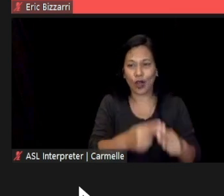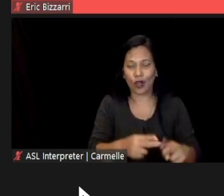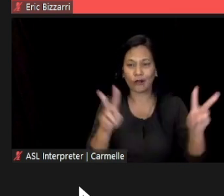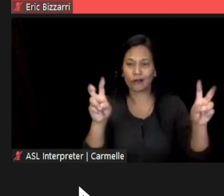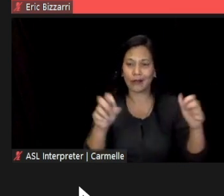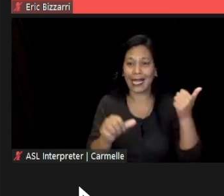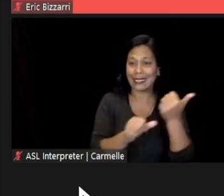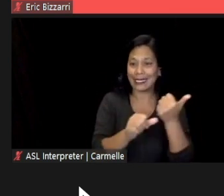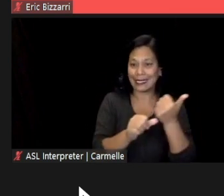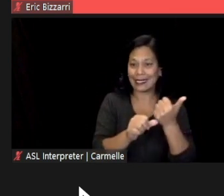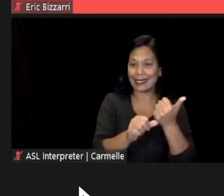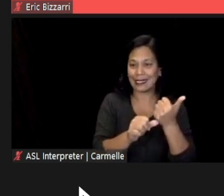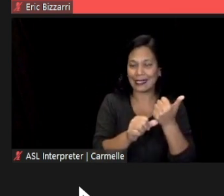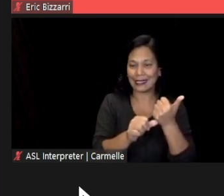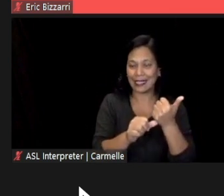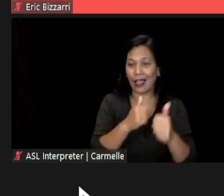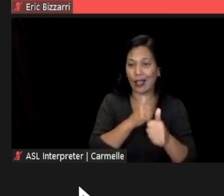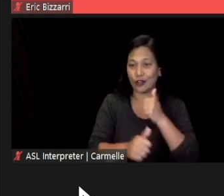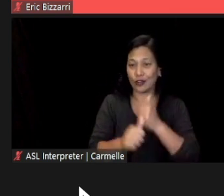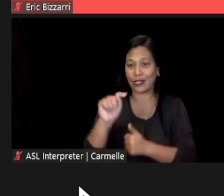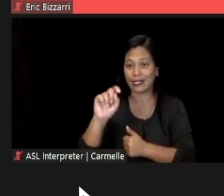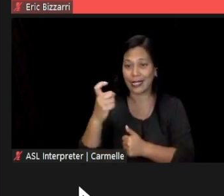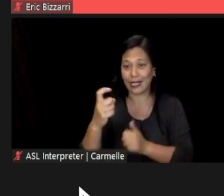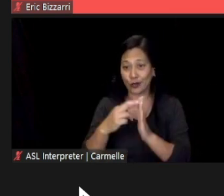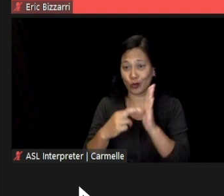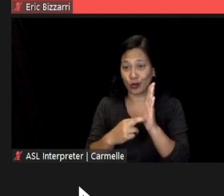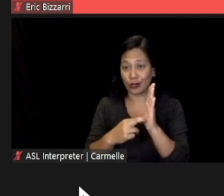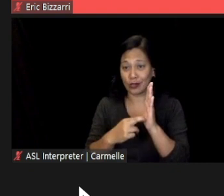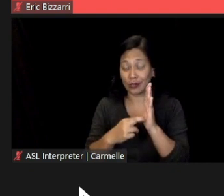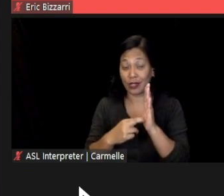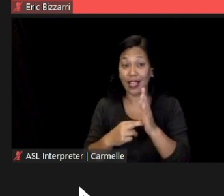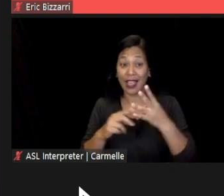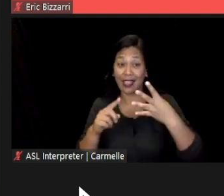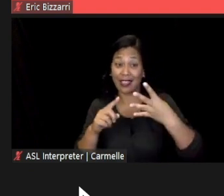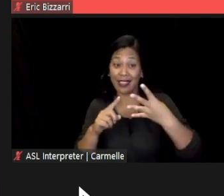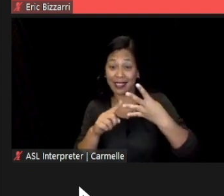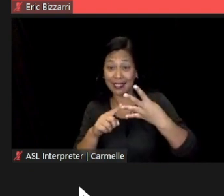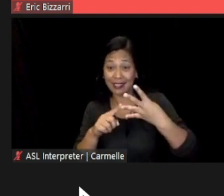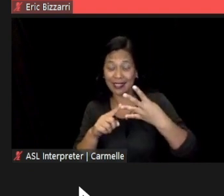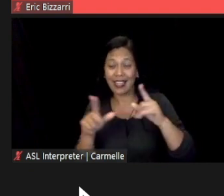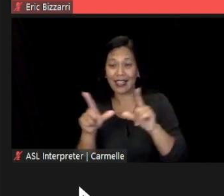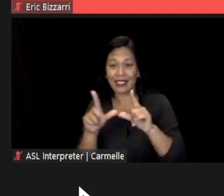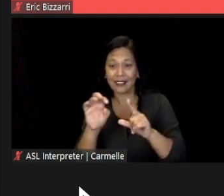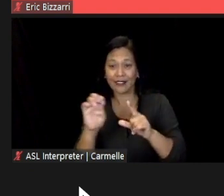under the income tax regulations, the license fee top-up is not deemed assistance.